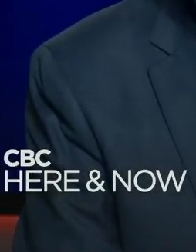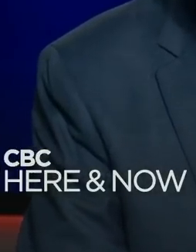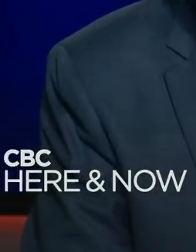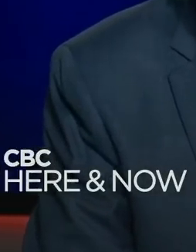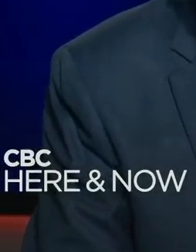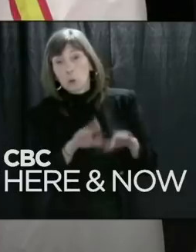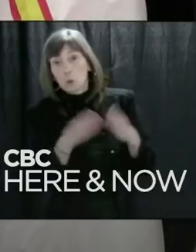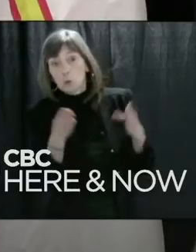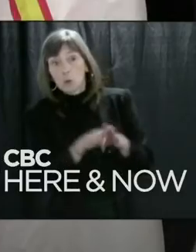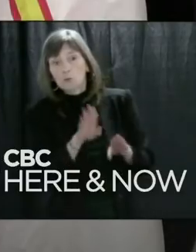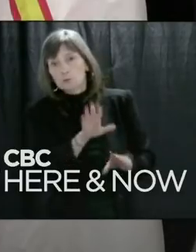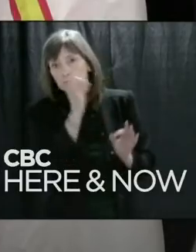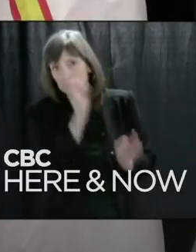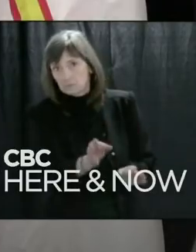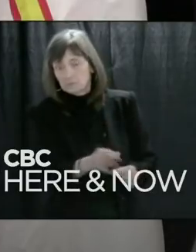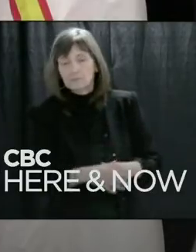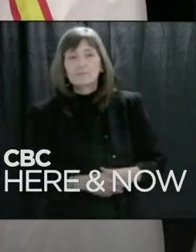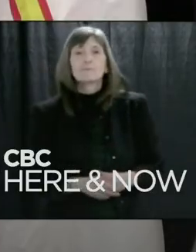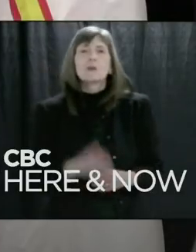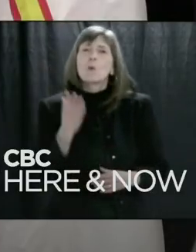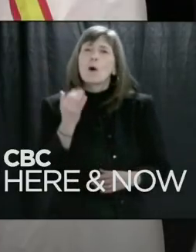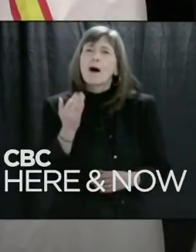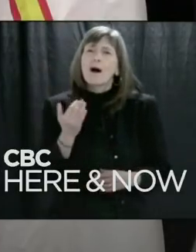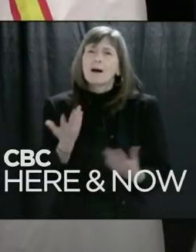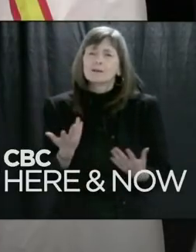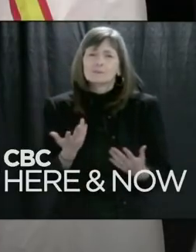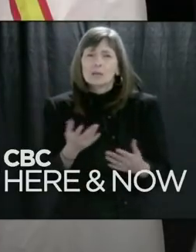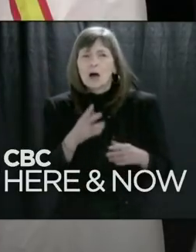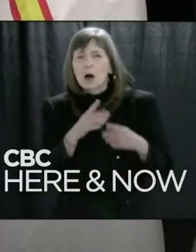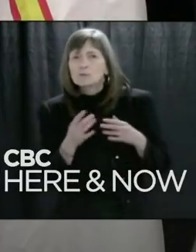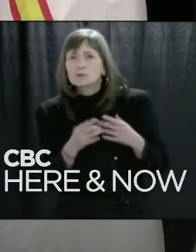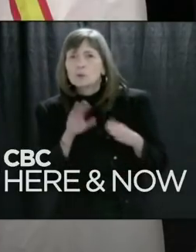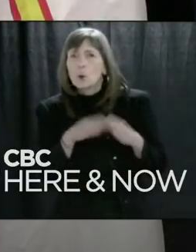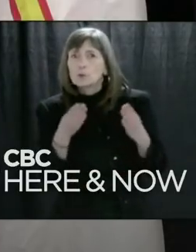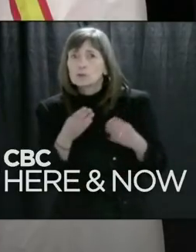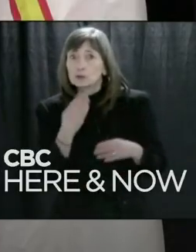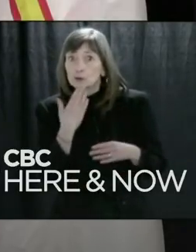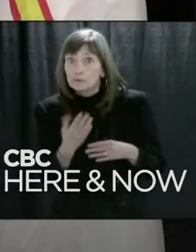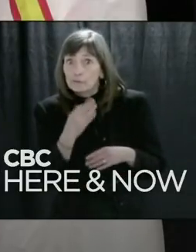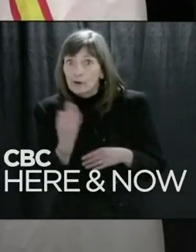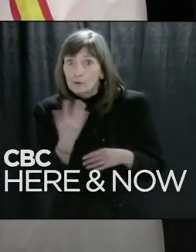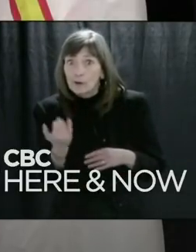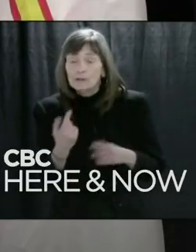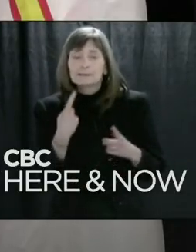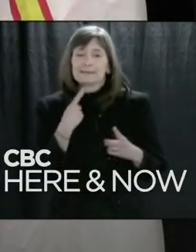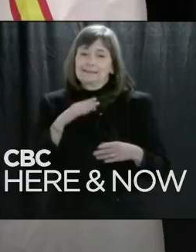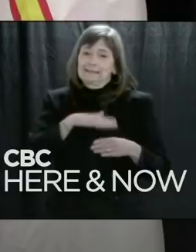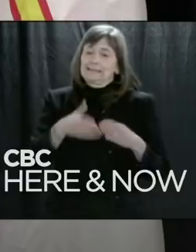THIS MOVE WAS MADE WAS ANSWERED BY THE PREMIER. THIS WILL BE ONE OF THE